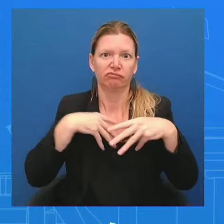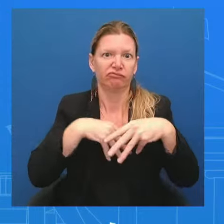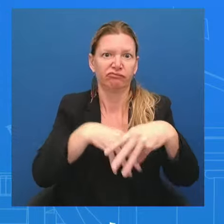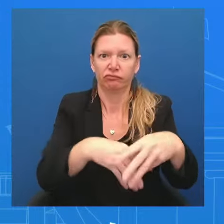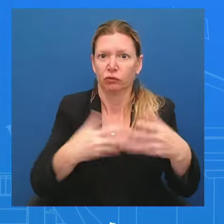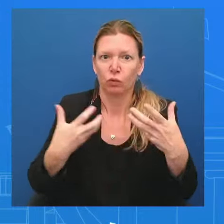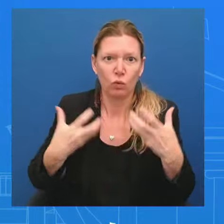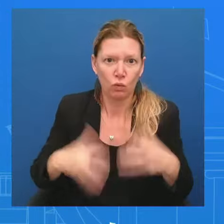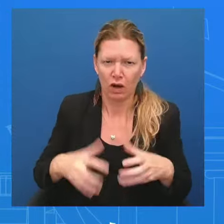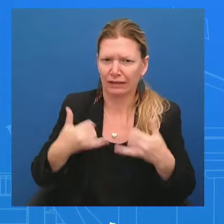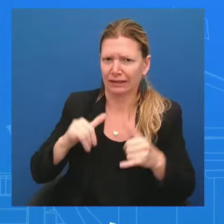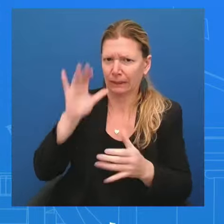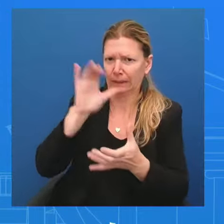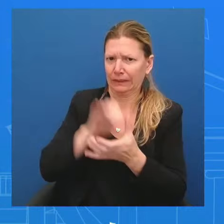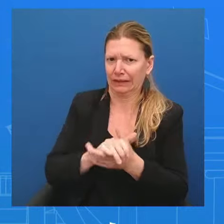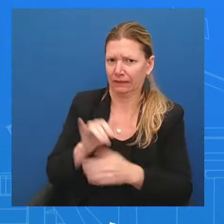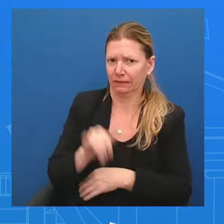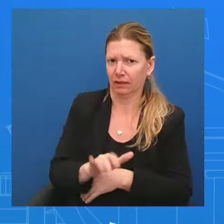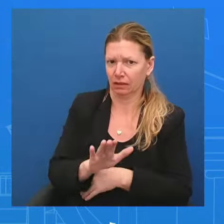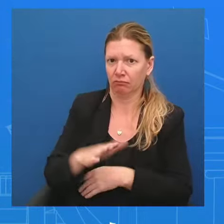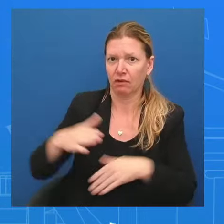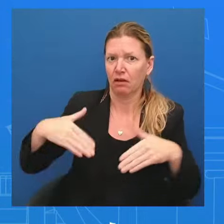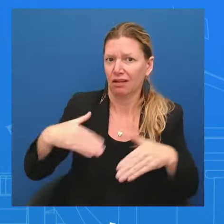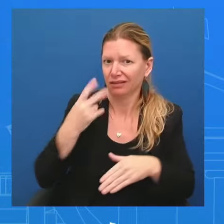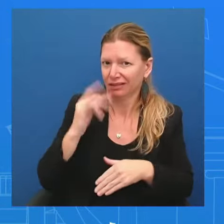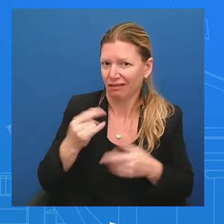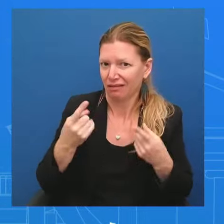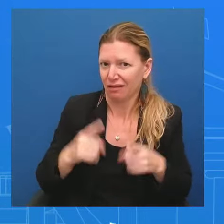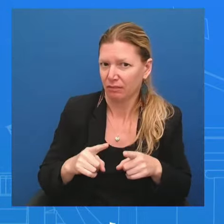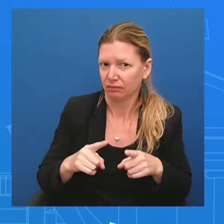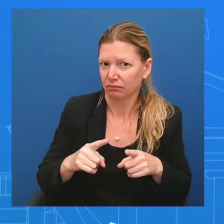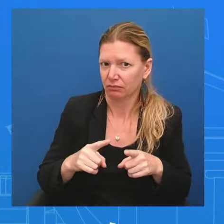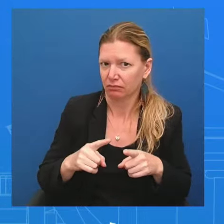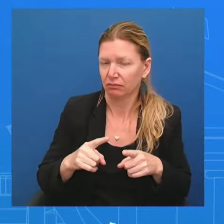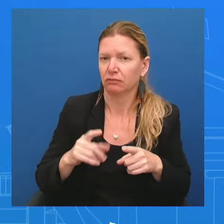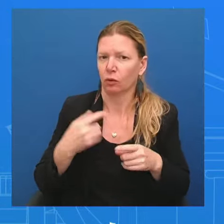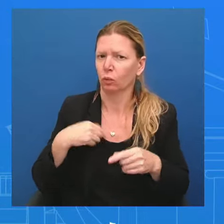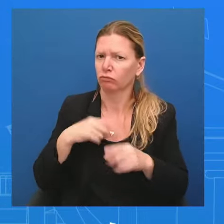very, very closely. I want to just end this answer by making it very clear